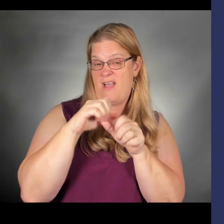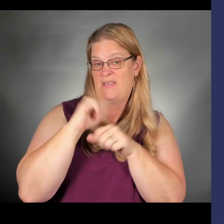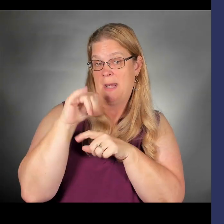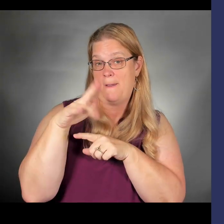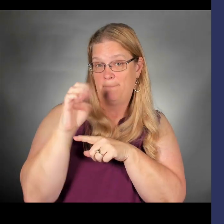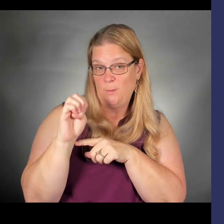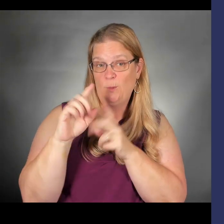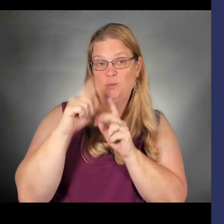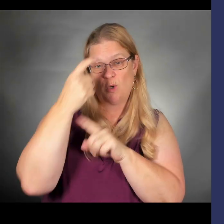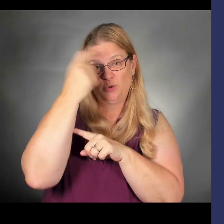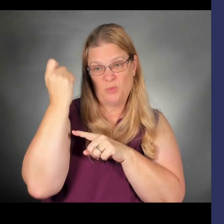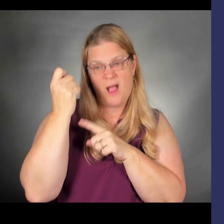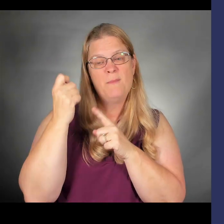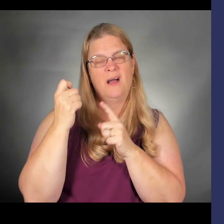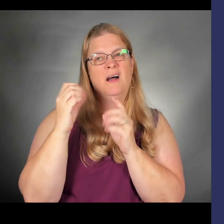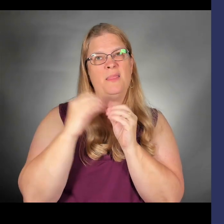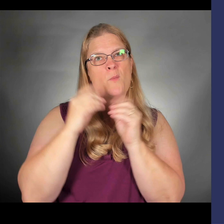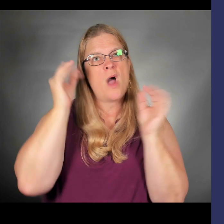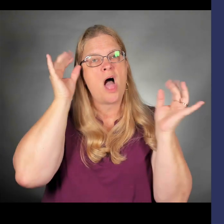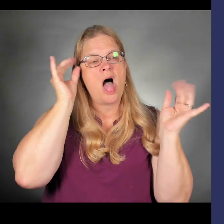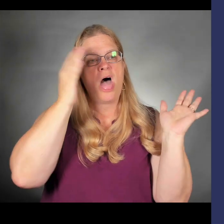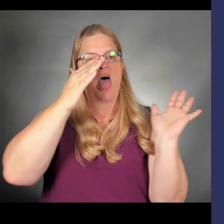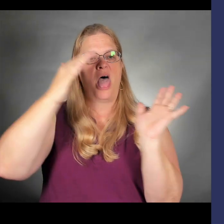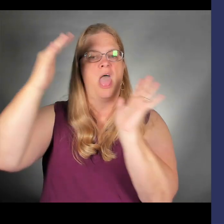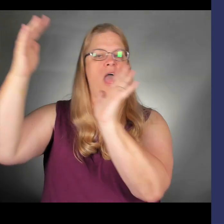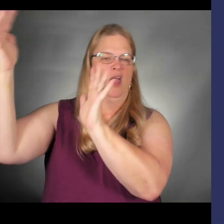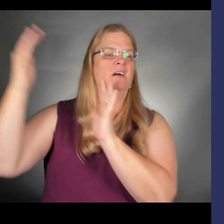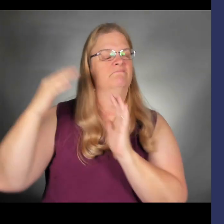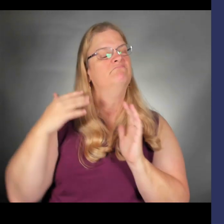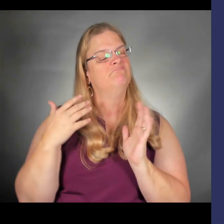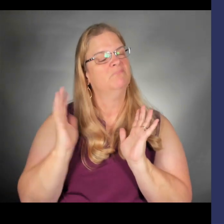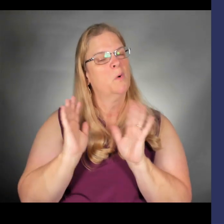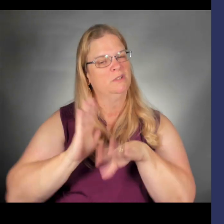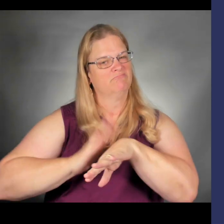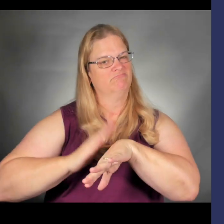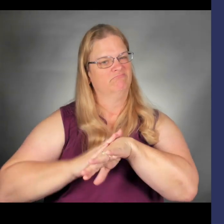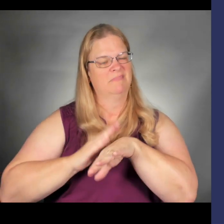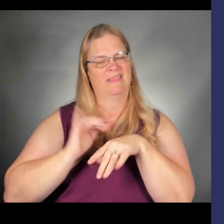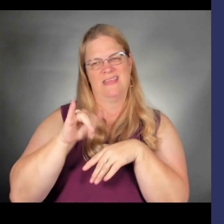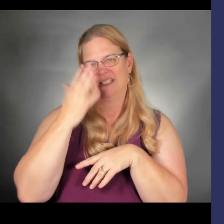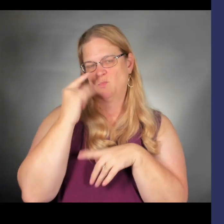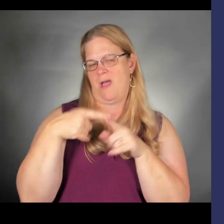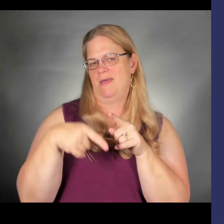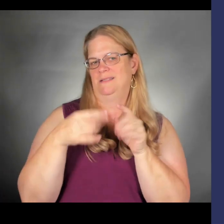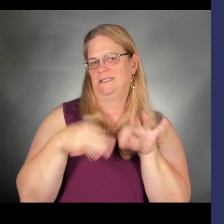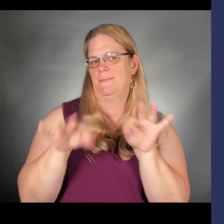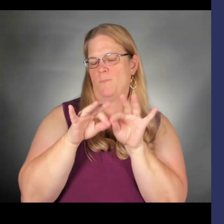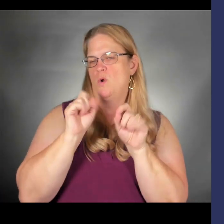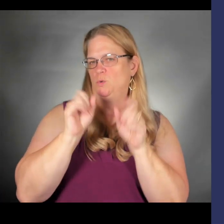When you consider our children and those who have abuse or history of trauma, that can have long-lasting effects on them.